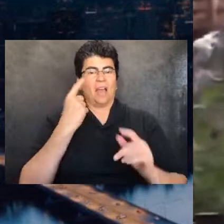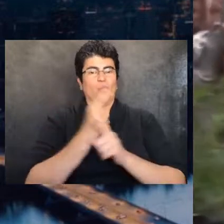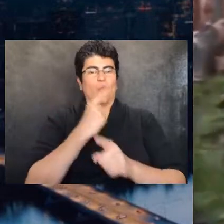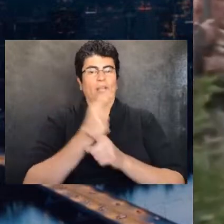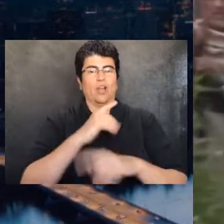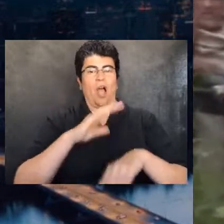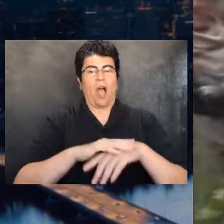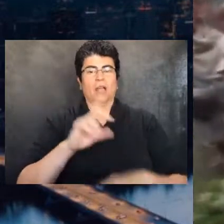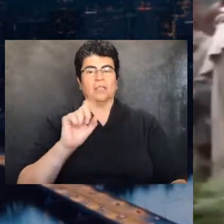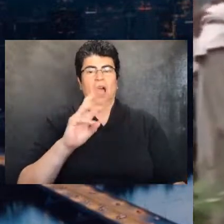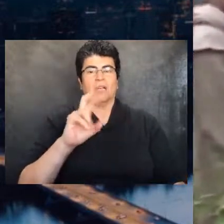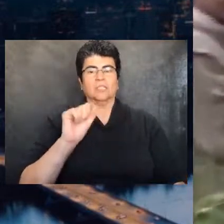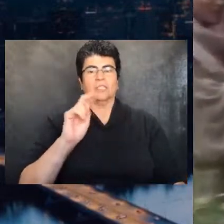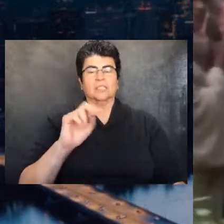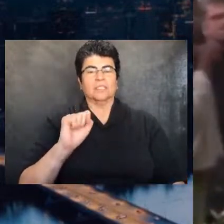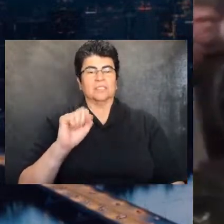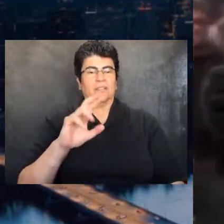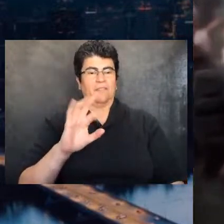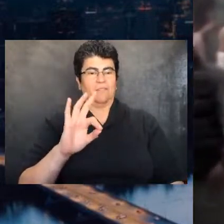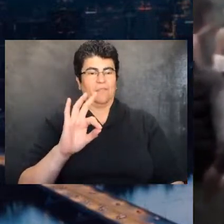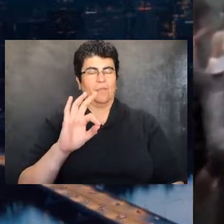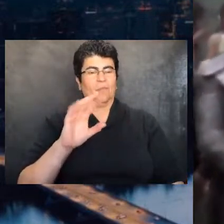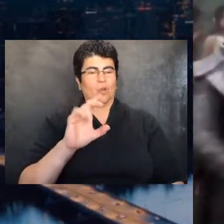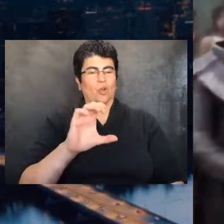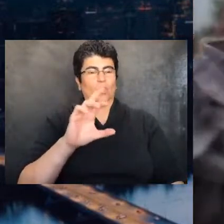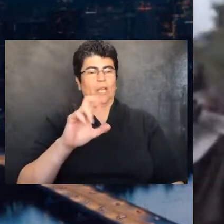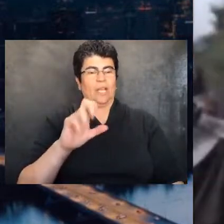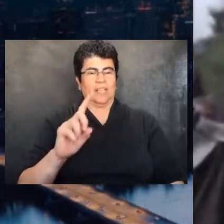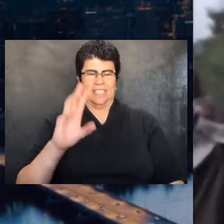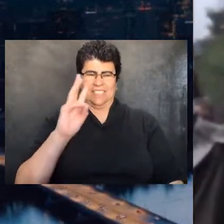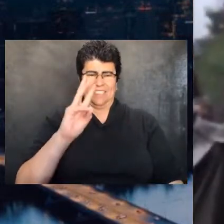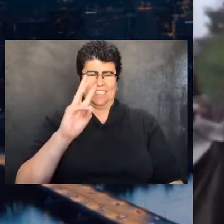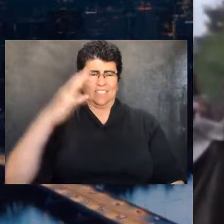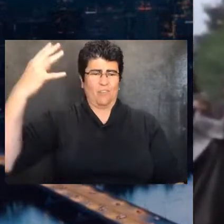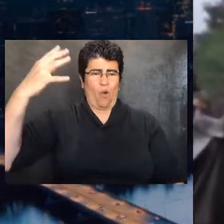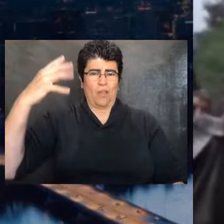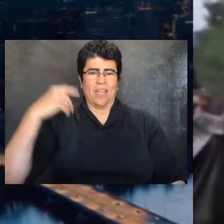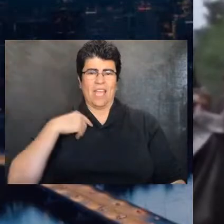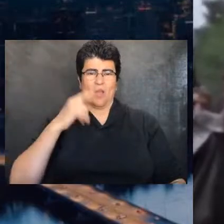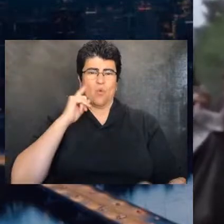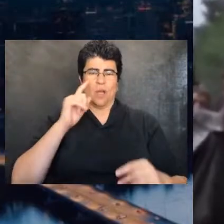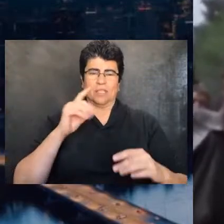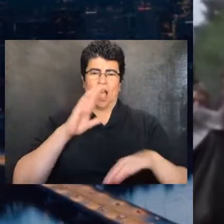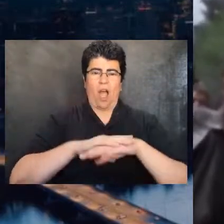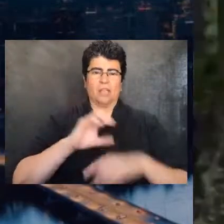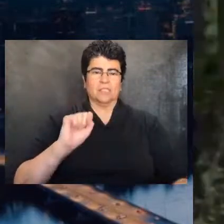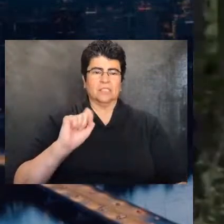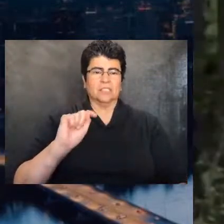At a commanding six feet four inches tall, he was a force to be reckoned with on "Stargate SG-1."